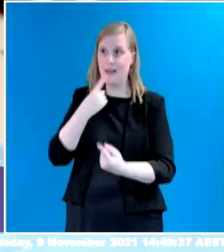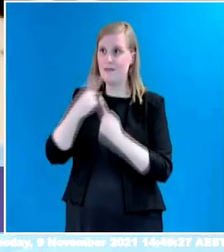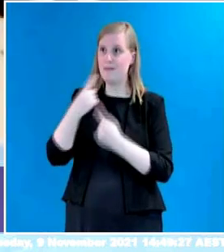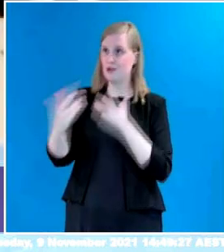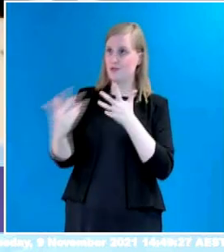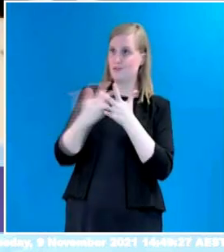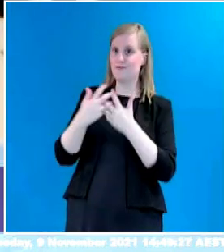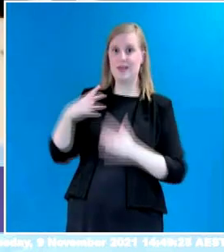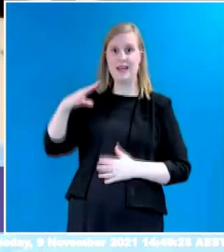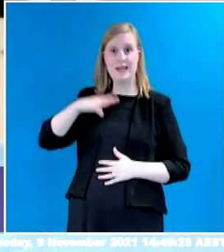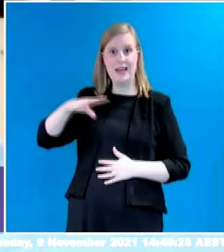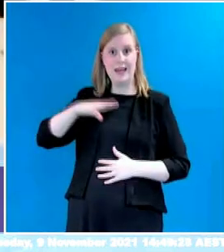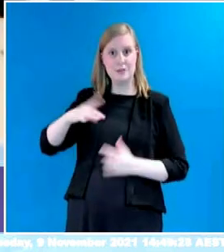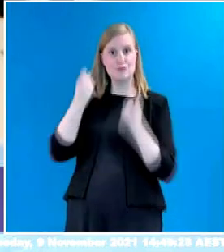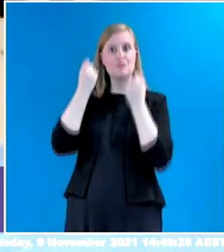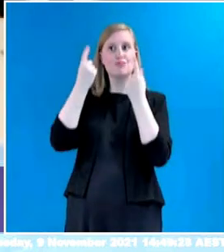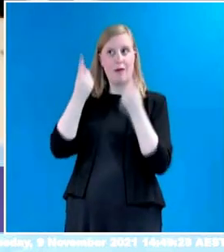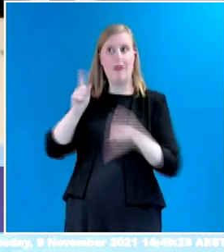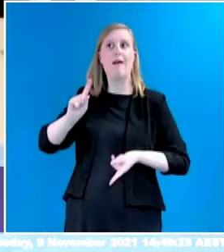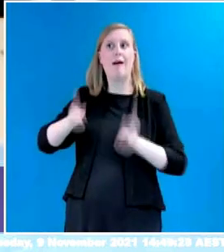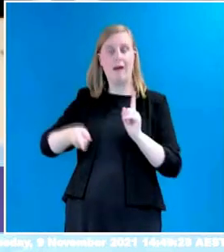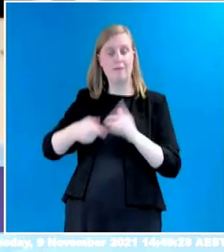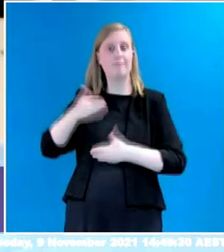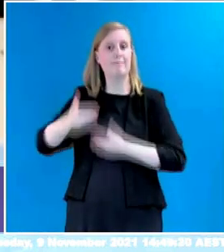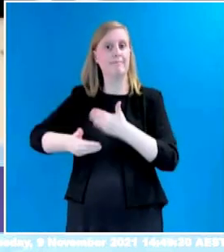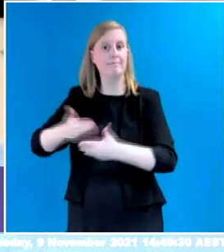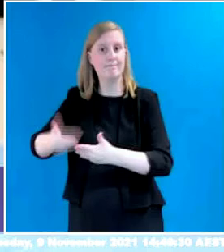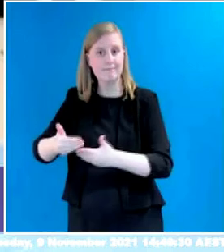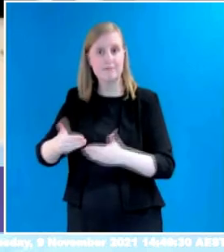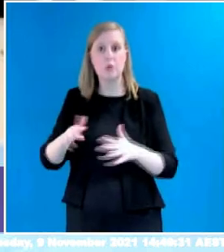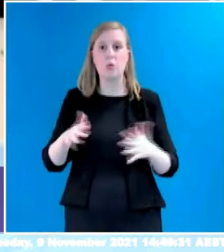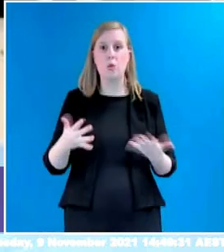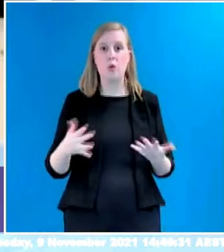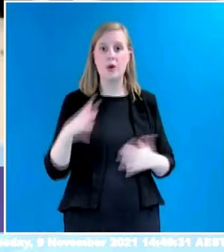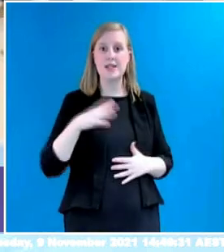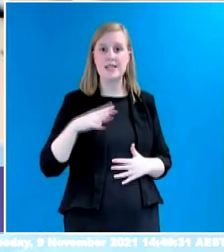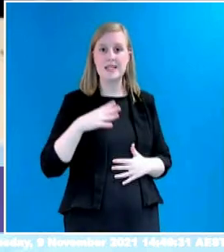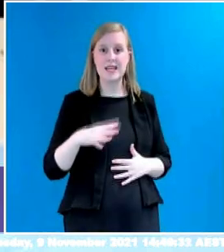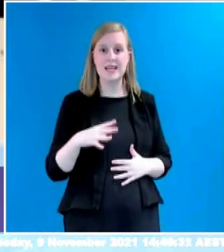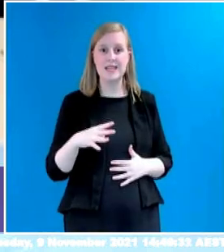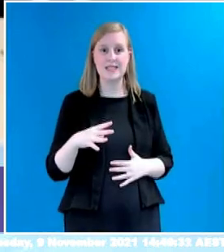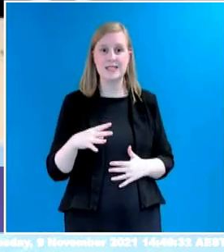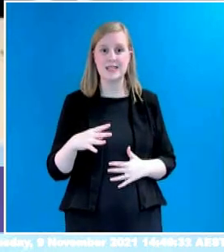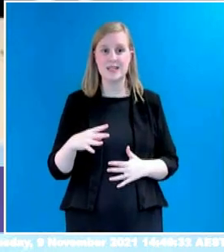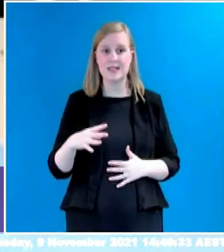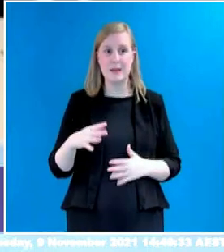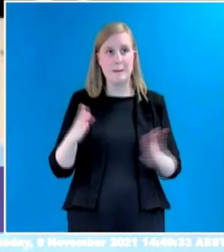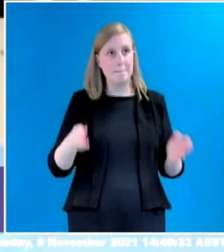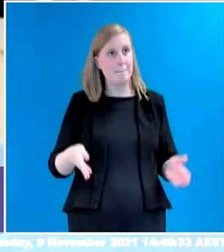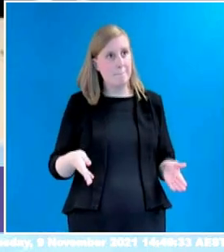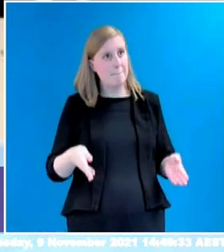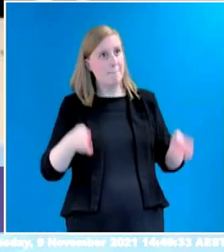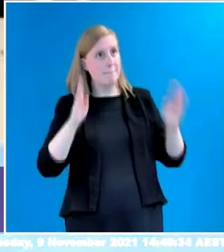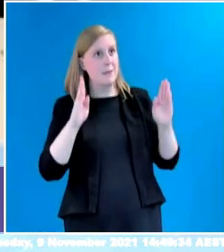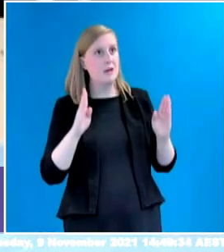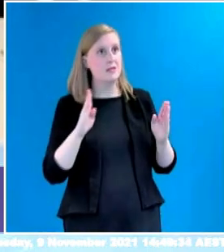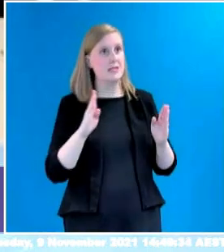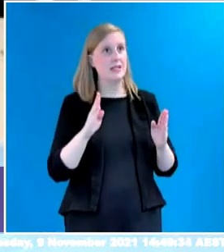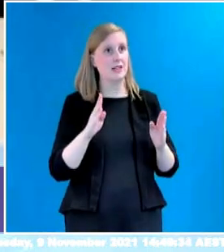public information or they will need facilities, information and procedures when they go to vote.